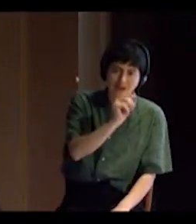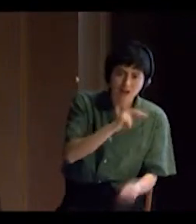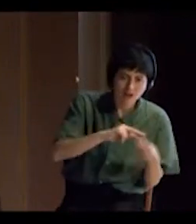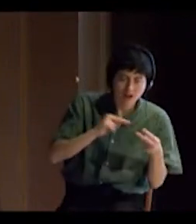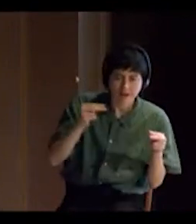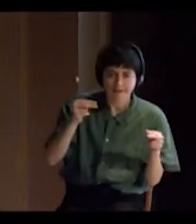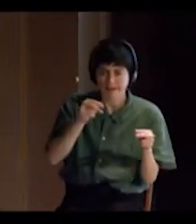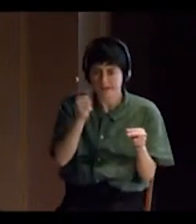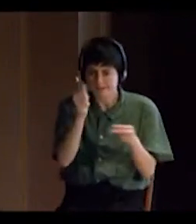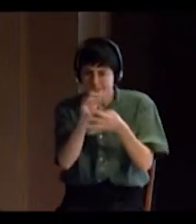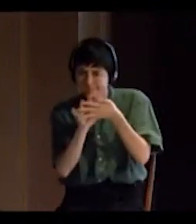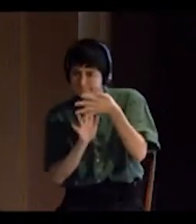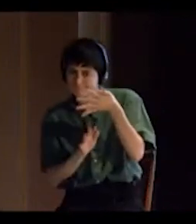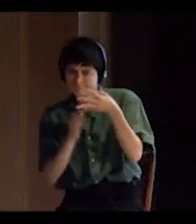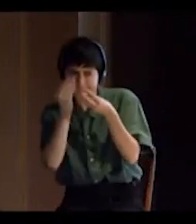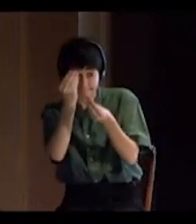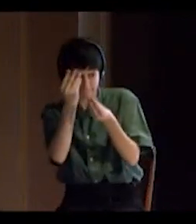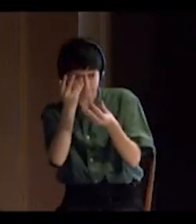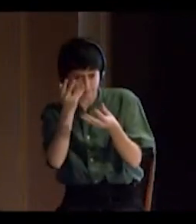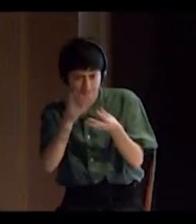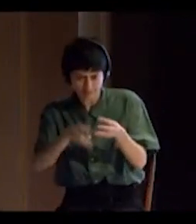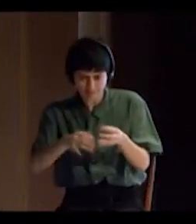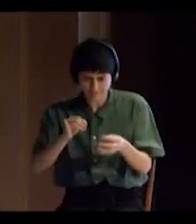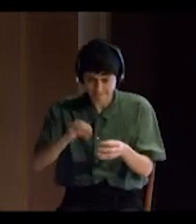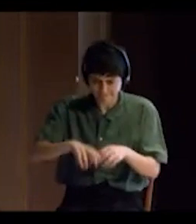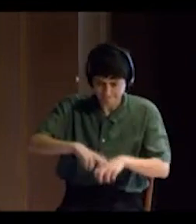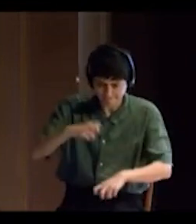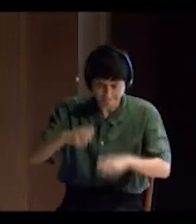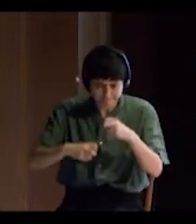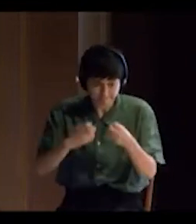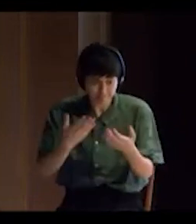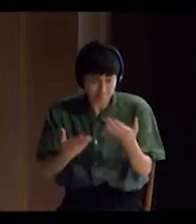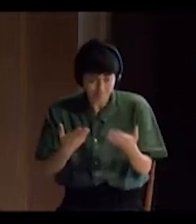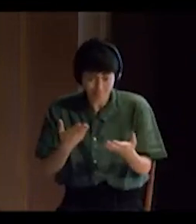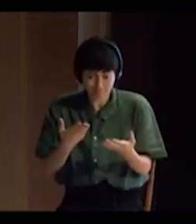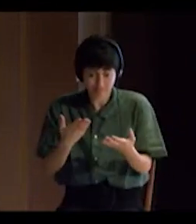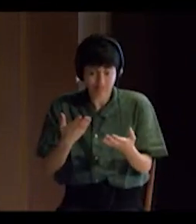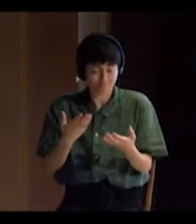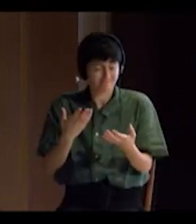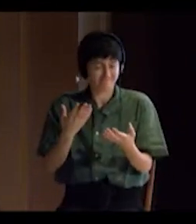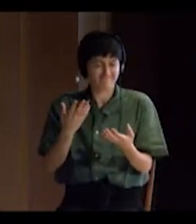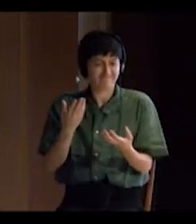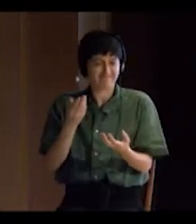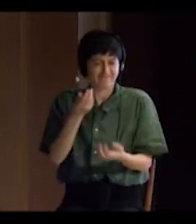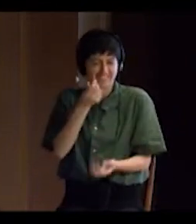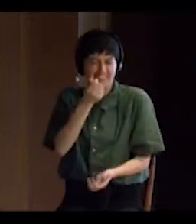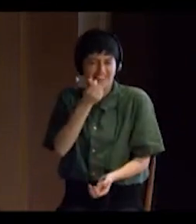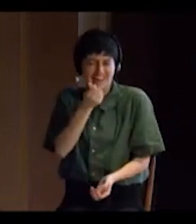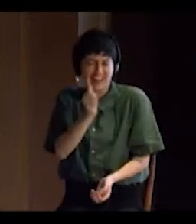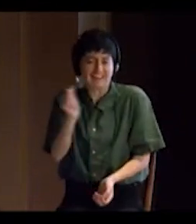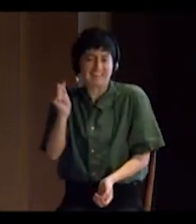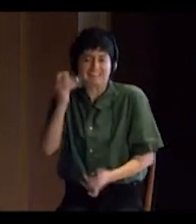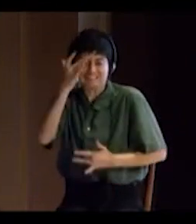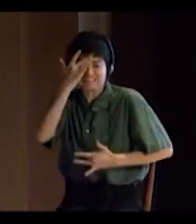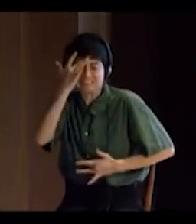So if there are any traces of disease vectors, maybe that would be a possibility. That would be really cool.